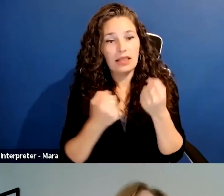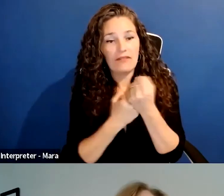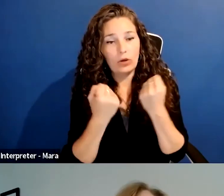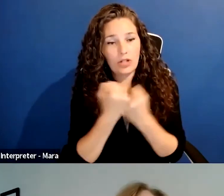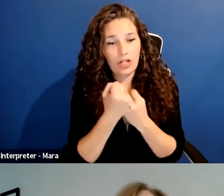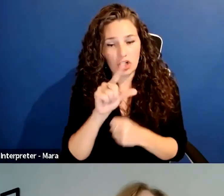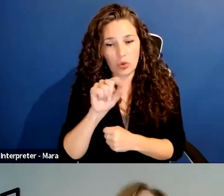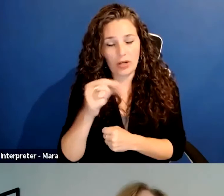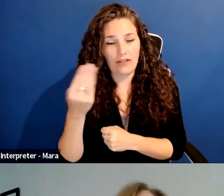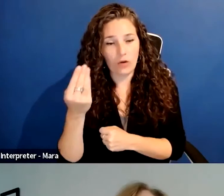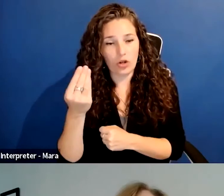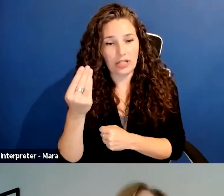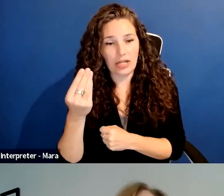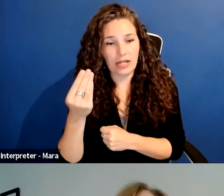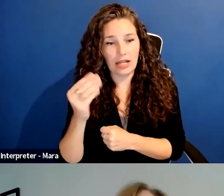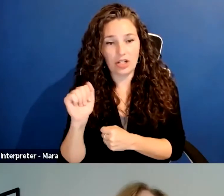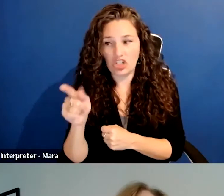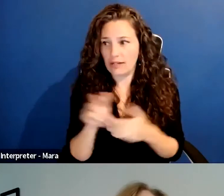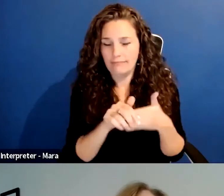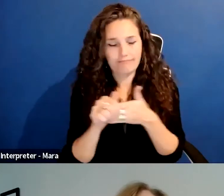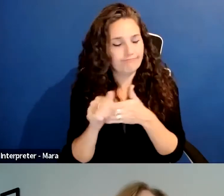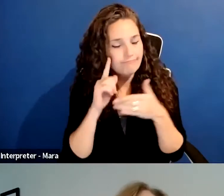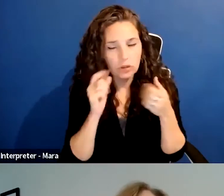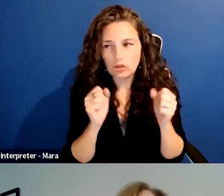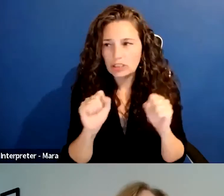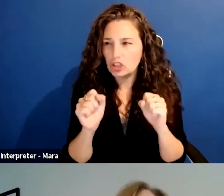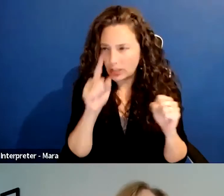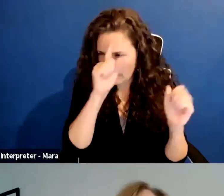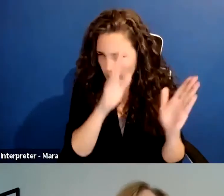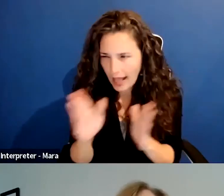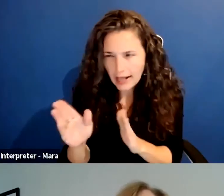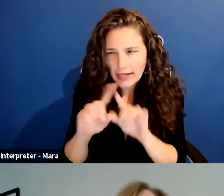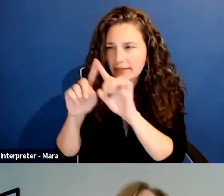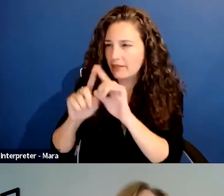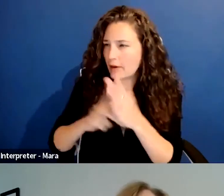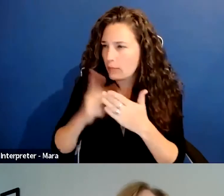leading all strategic planning programs, fundraising,